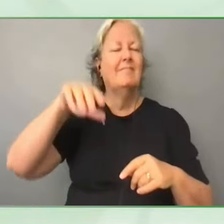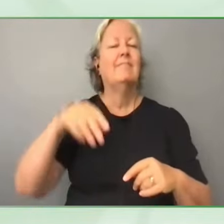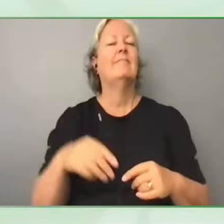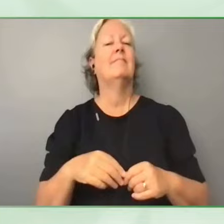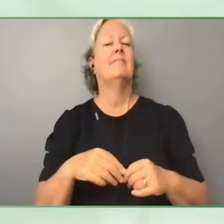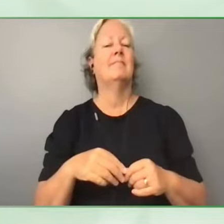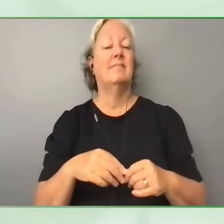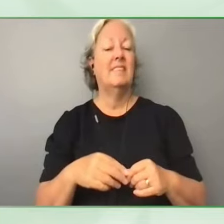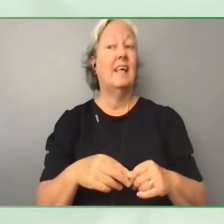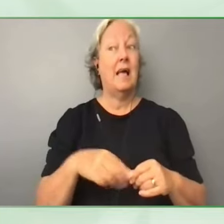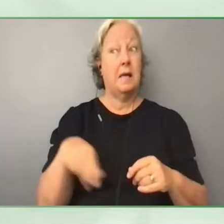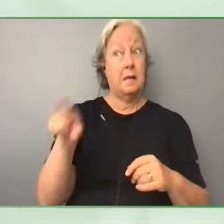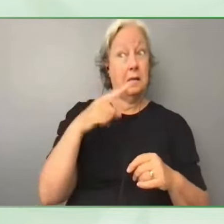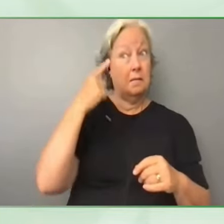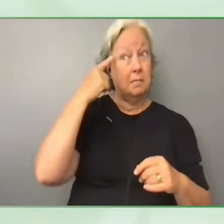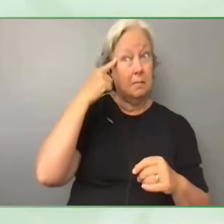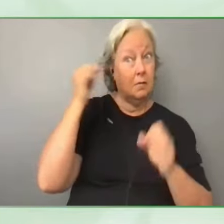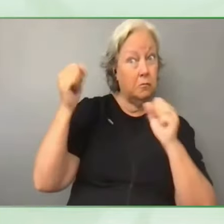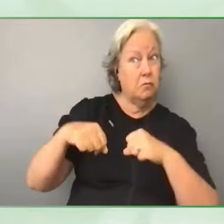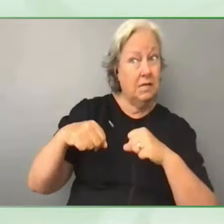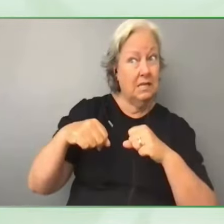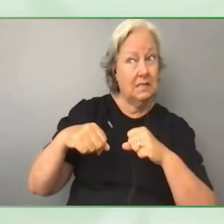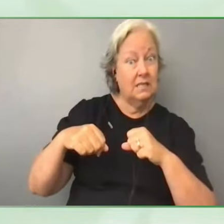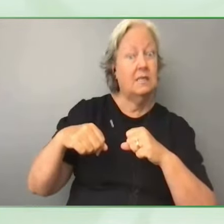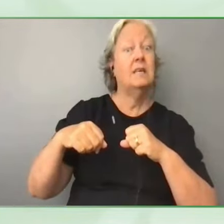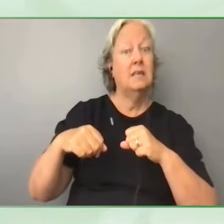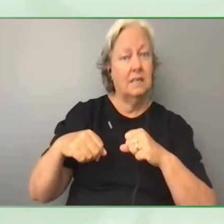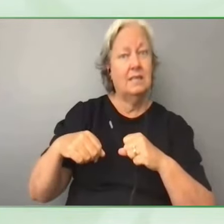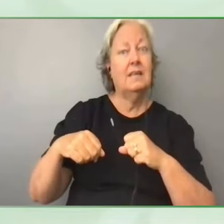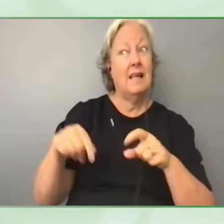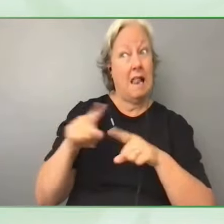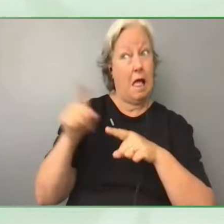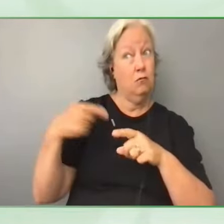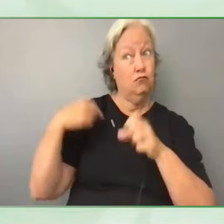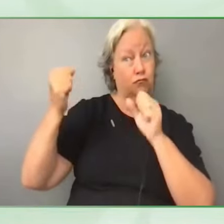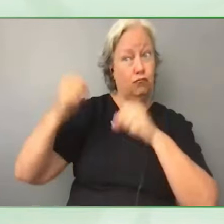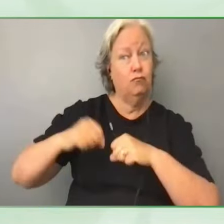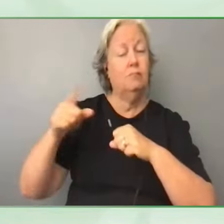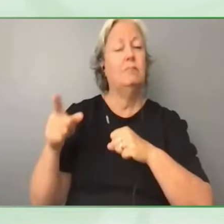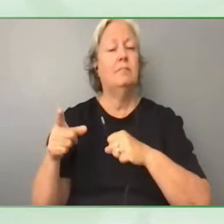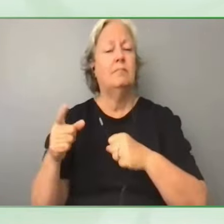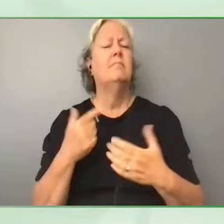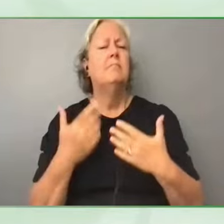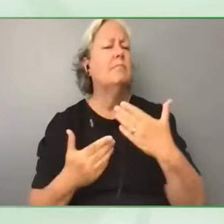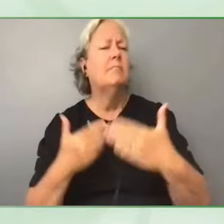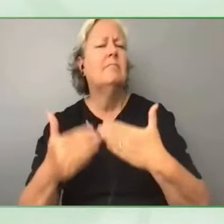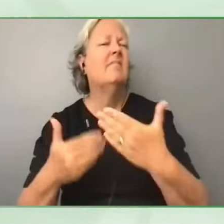and we have found the leaders that have agreed with that ideas and